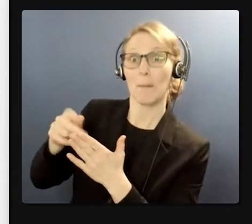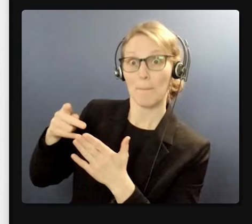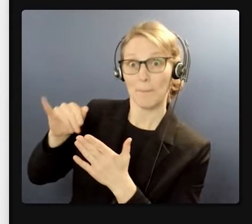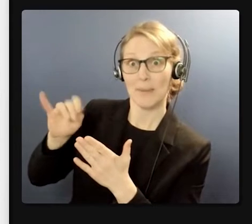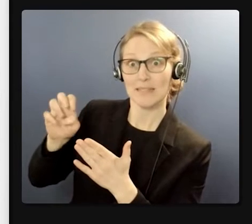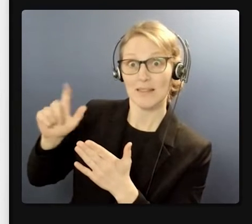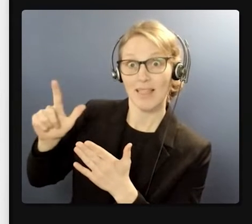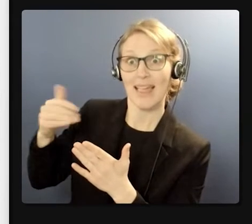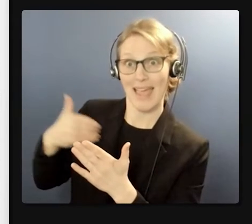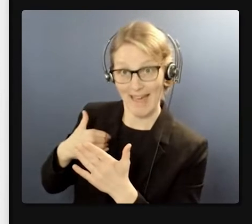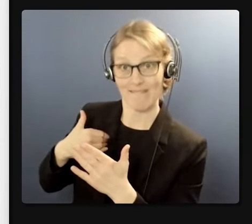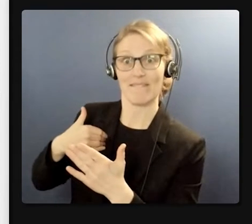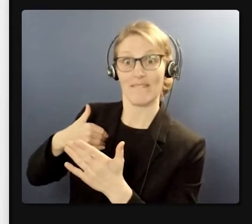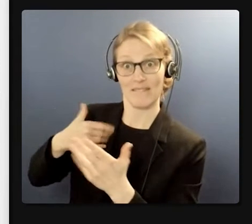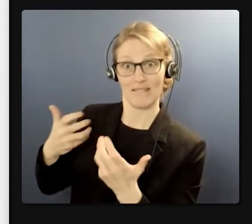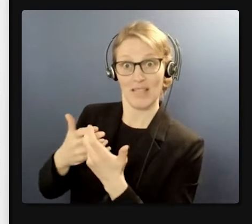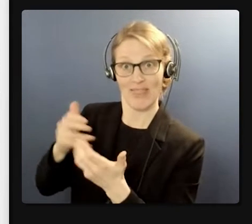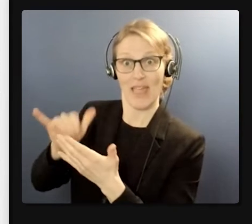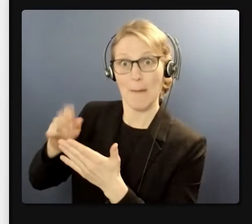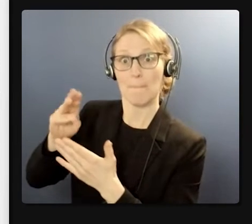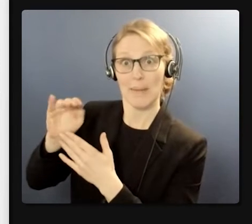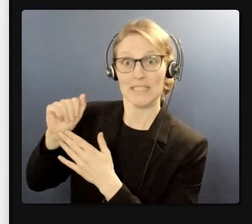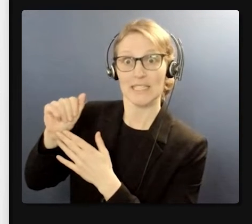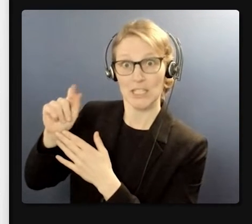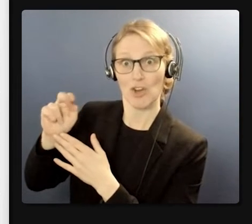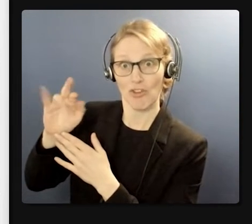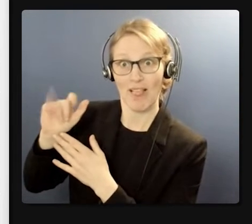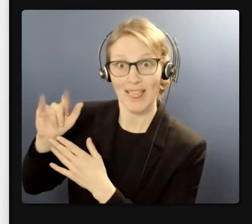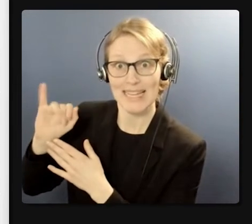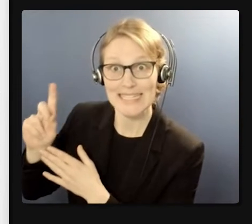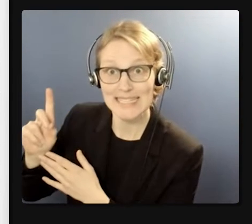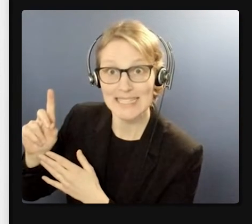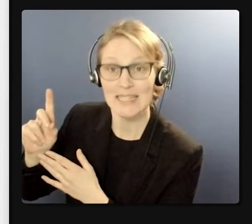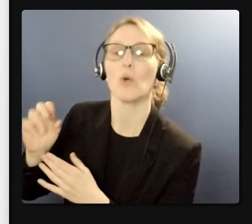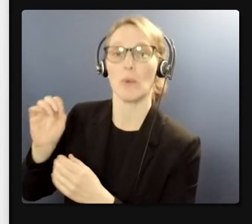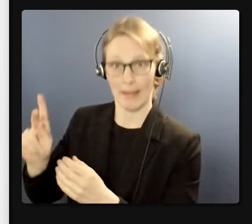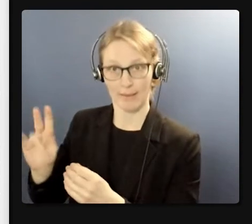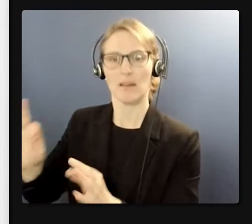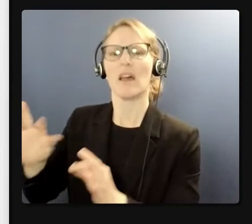So, what was the original texture coordinates for this pixel.